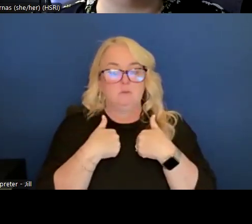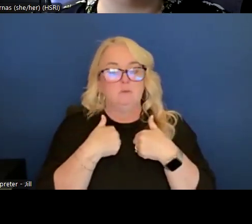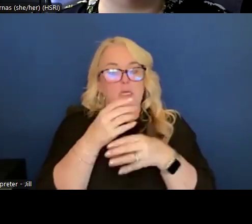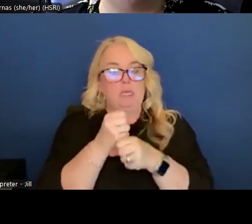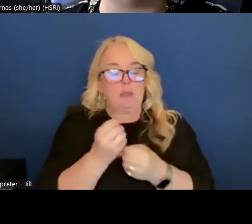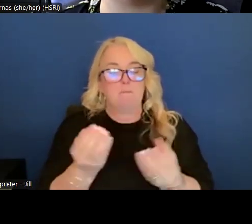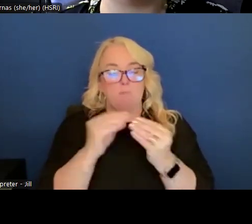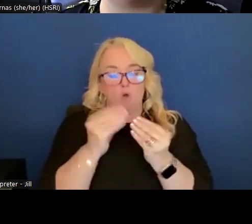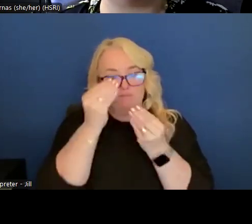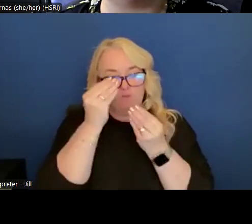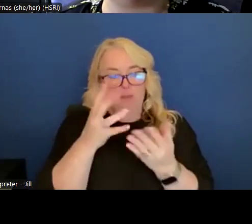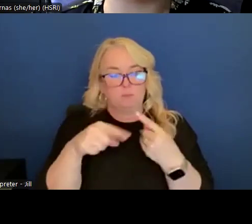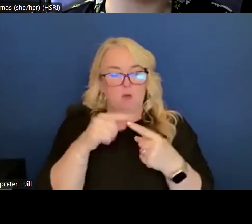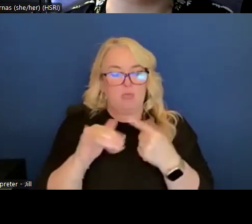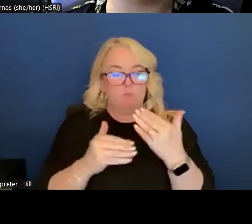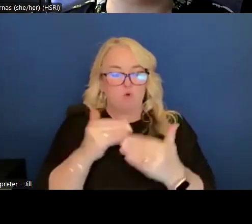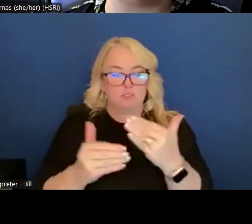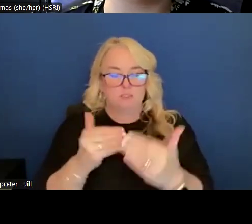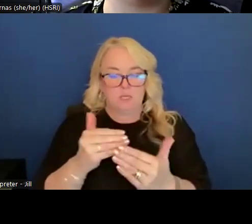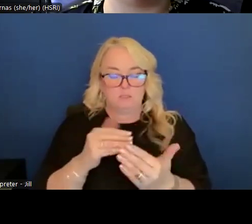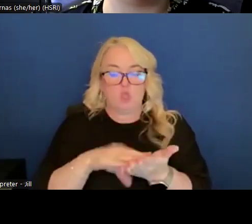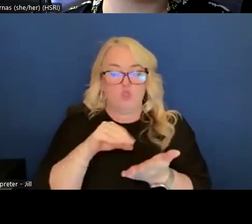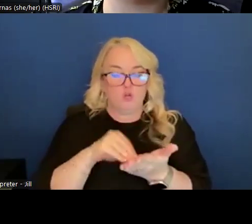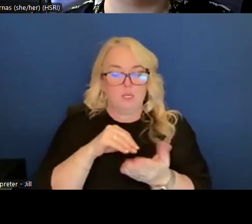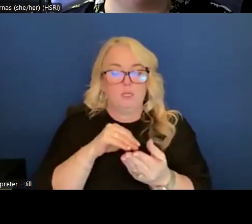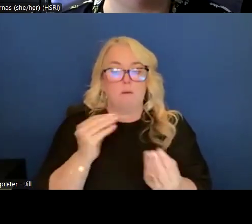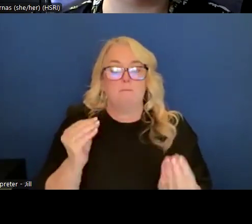about that process, and learning a bit more on the basics of how